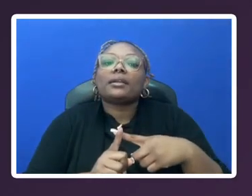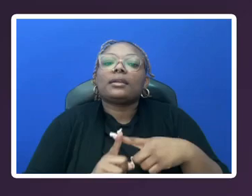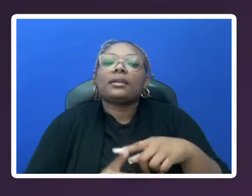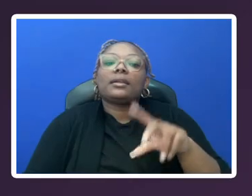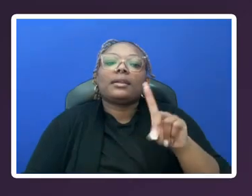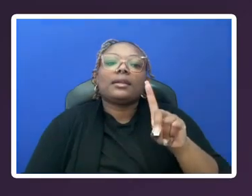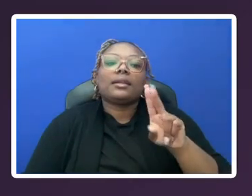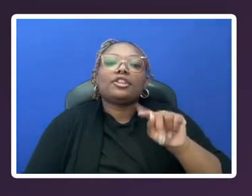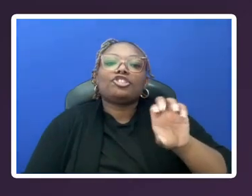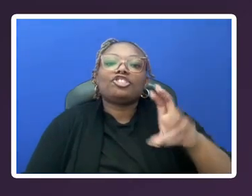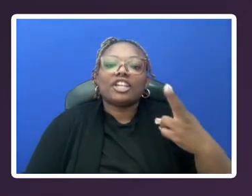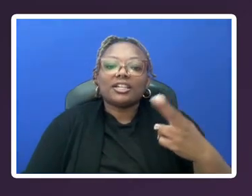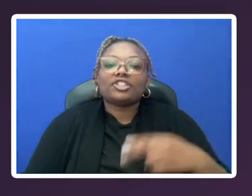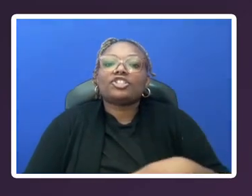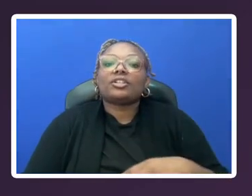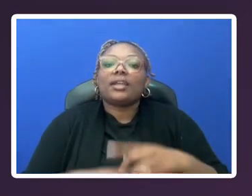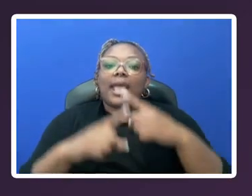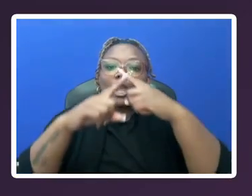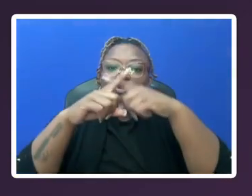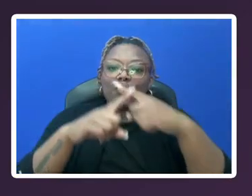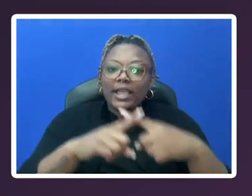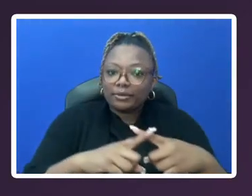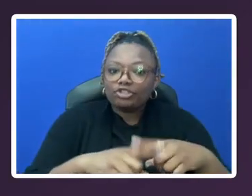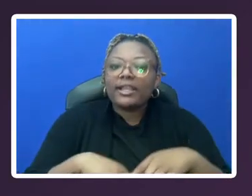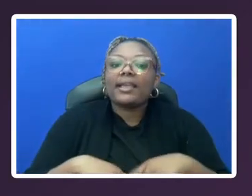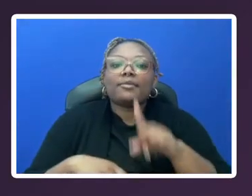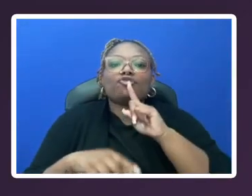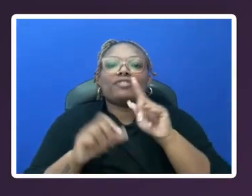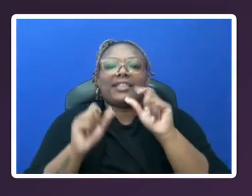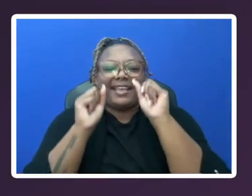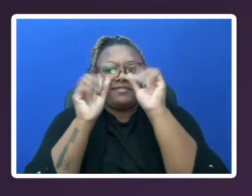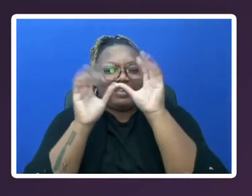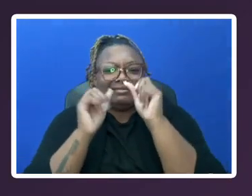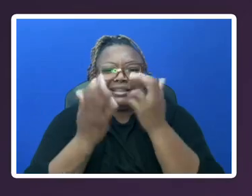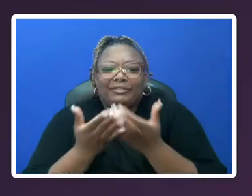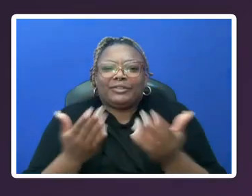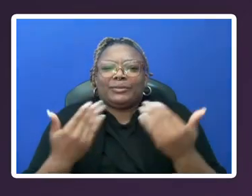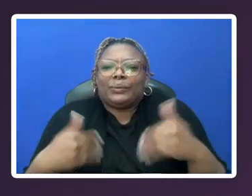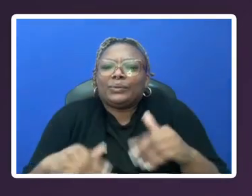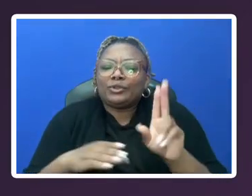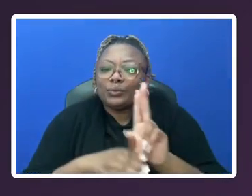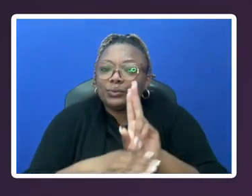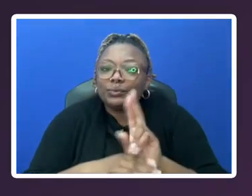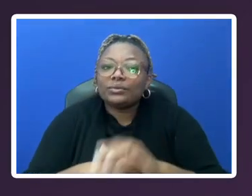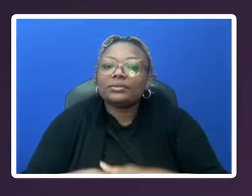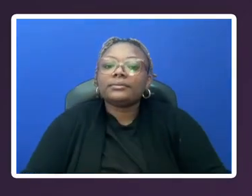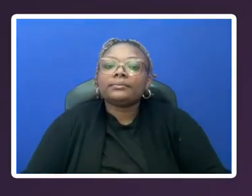it was really -- it's a really fantastic resource. And I hope I'm remembering this right,